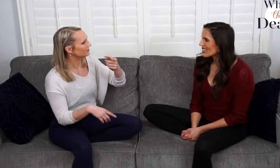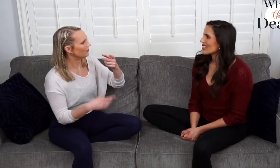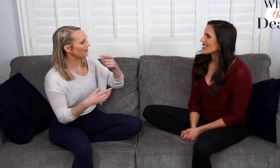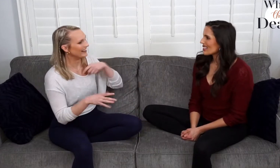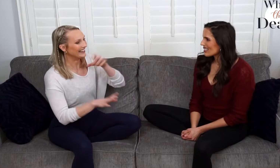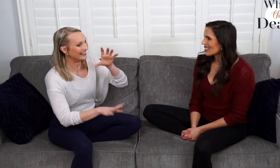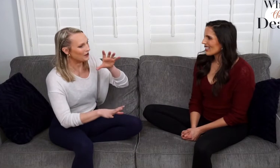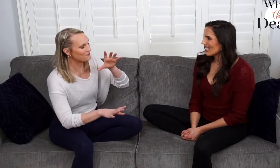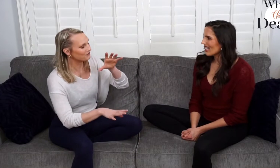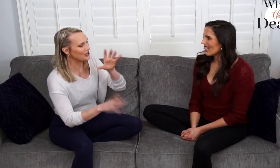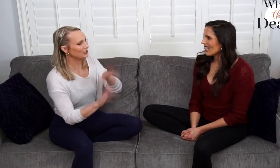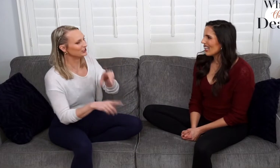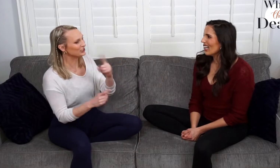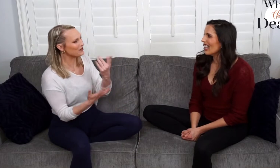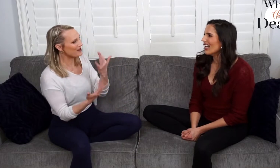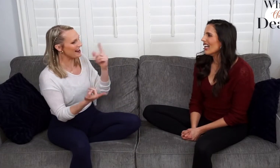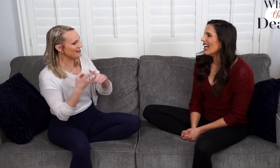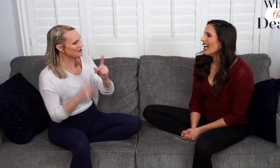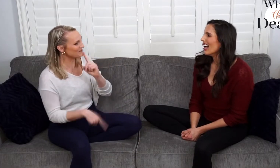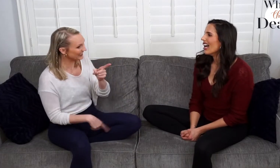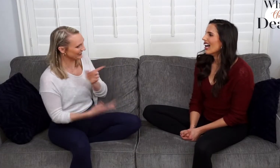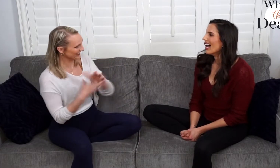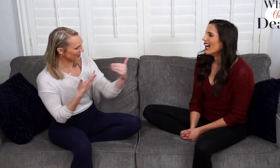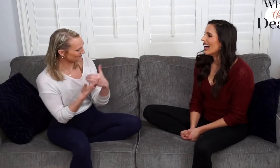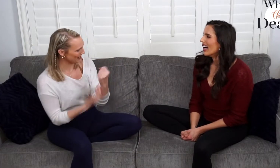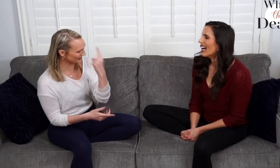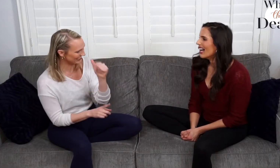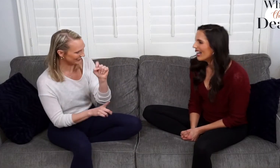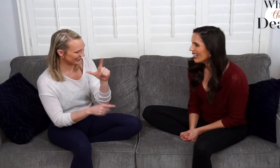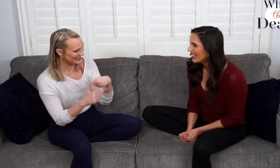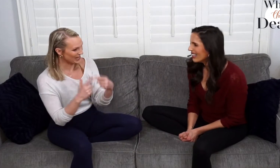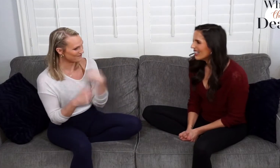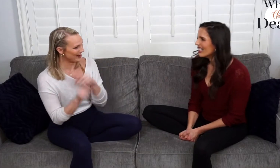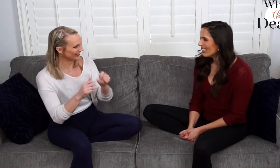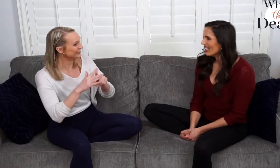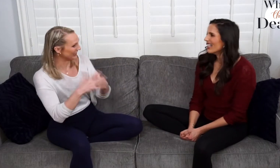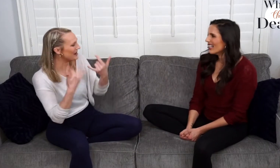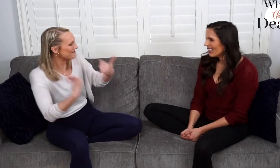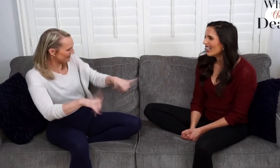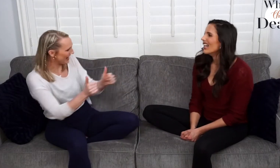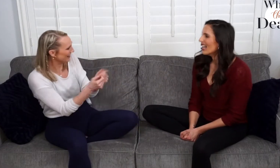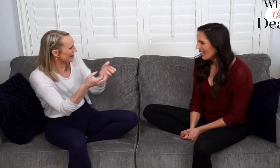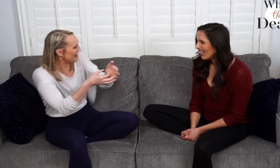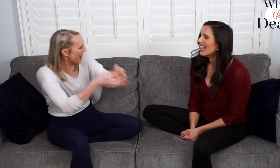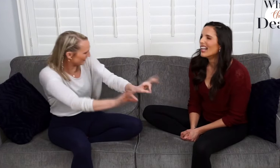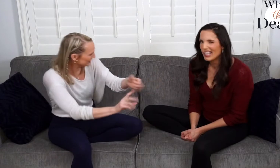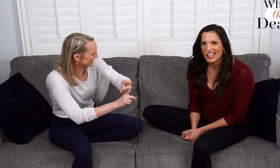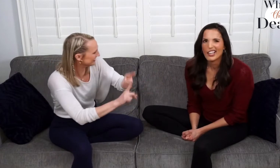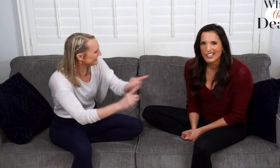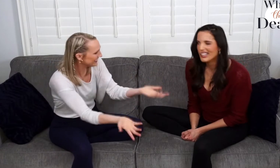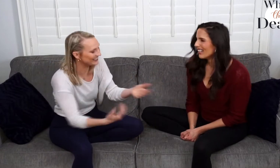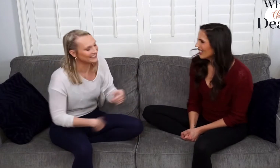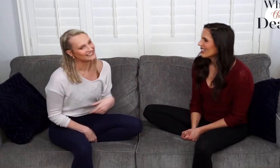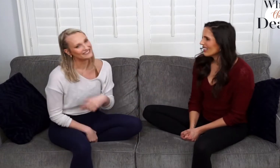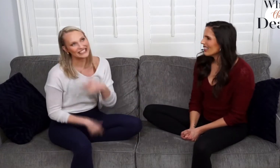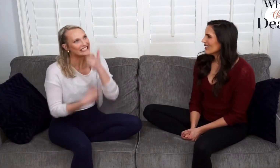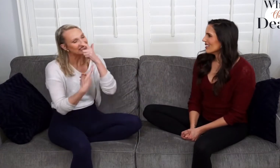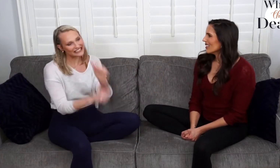and so sometimes I'm like, nope. I got to wait until they really dive into ASL and then we can start playing with the language. It's just